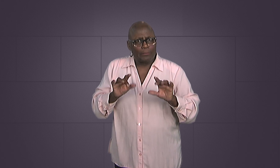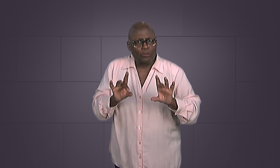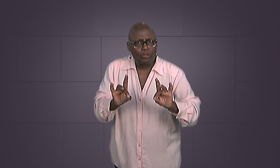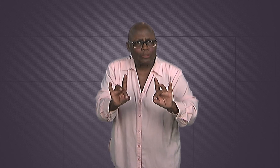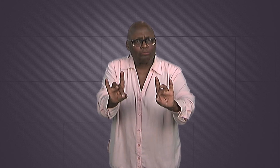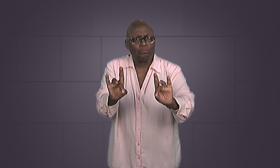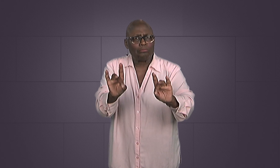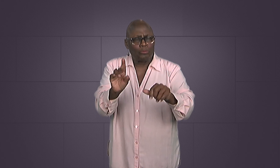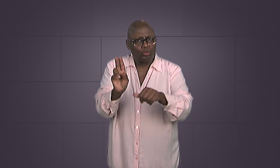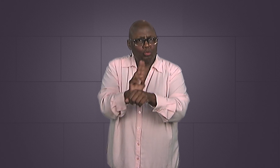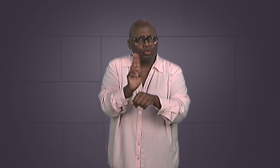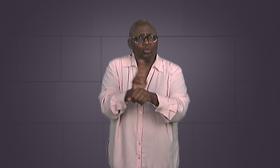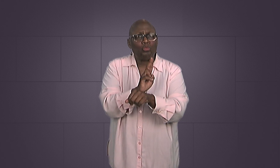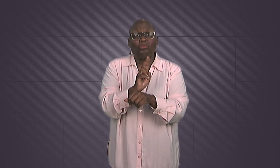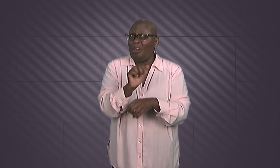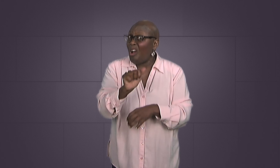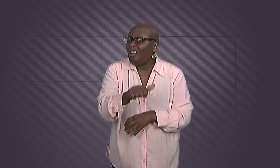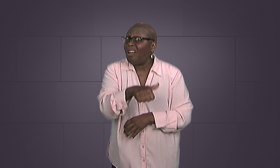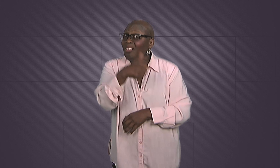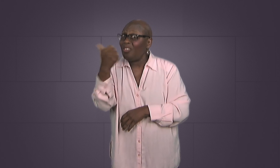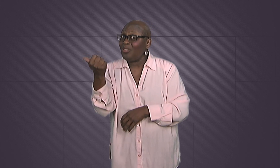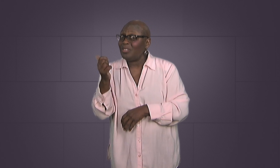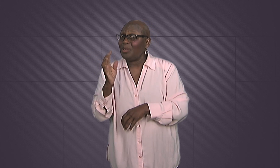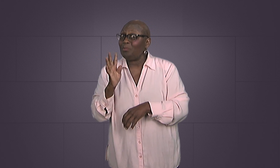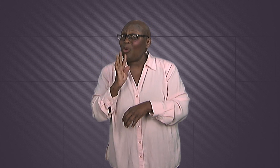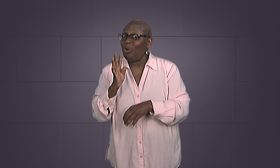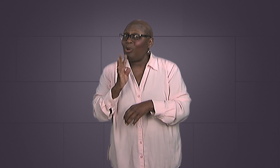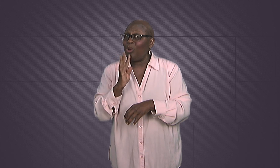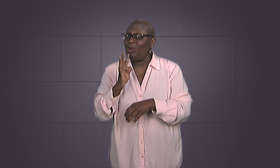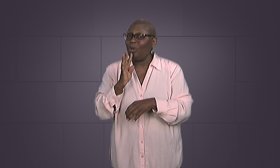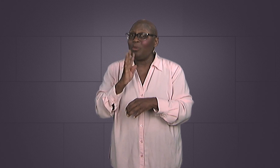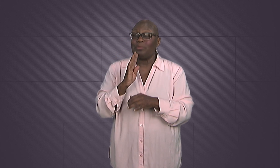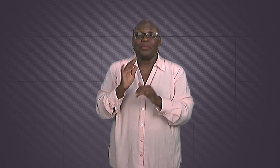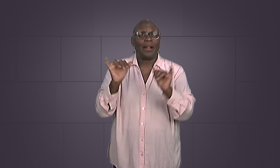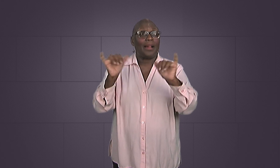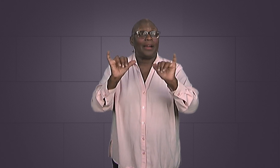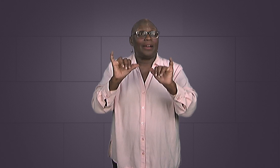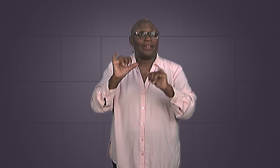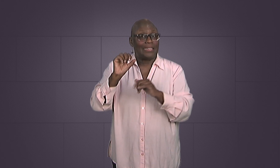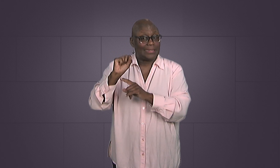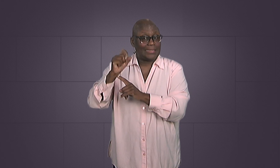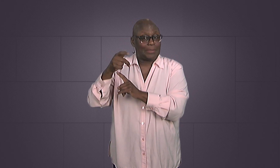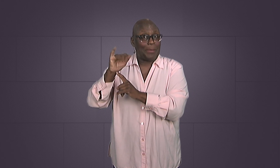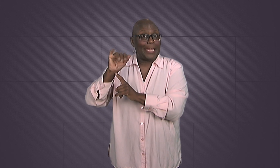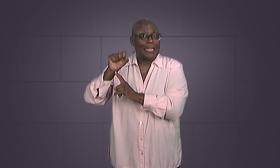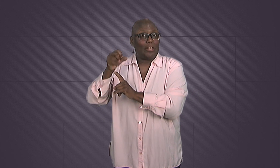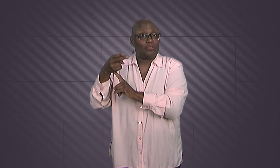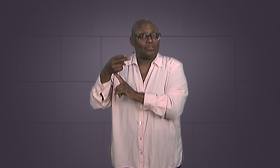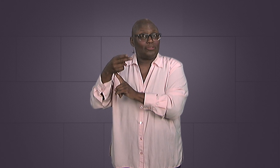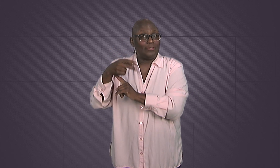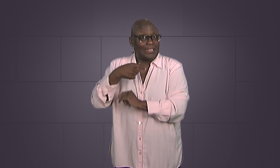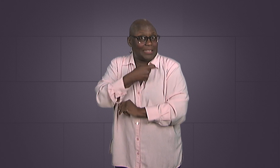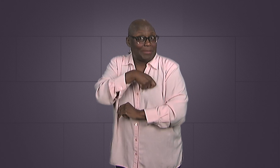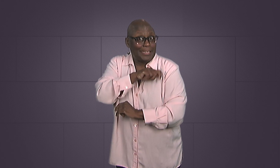another spoken language in the home, such as spoken Spanish,